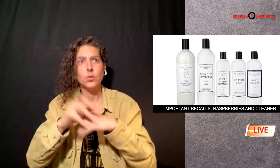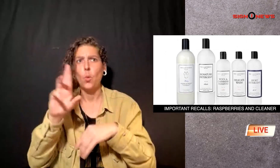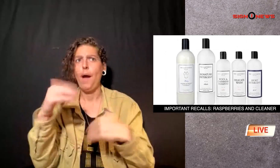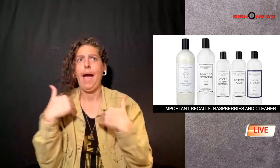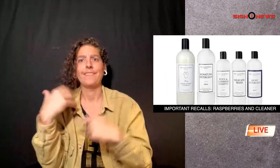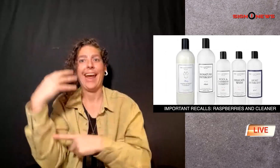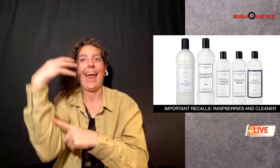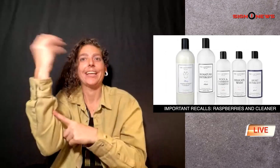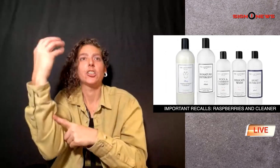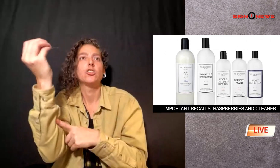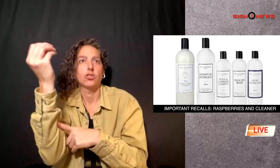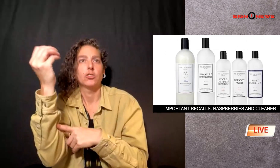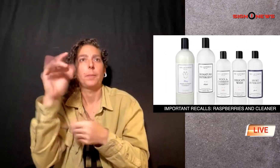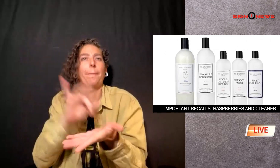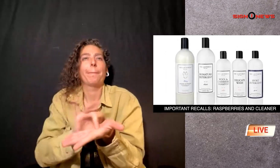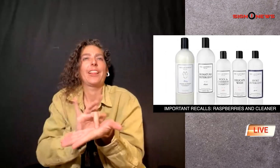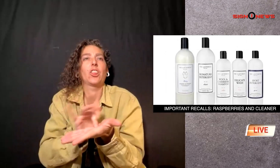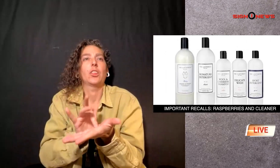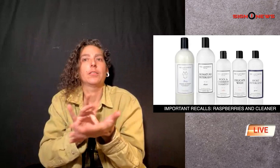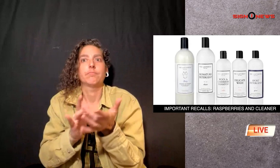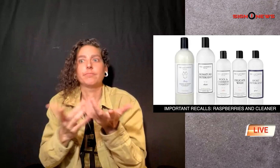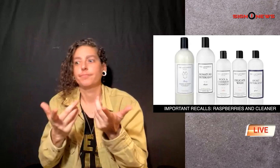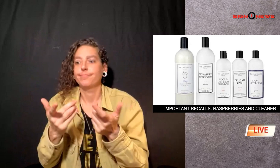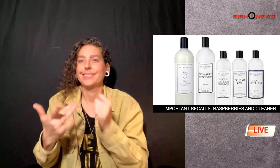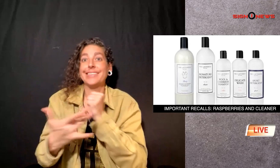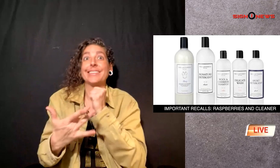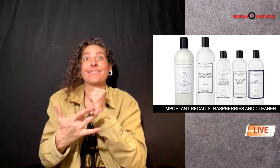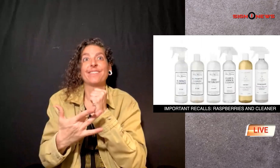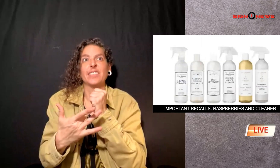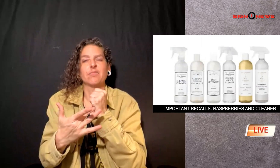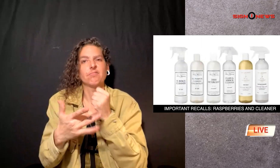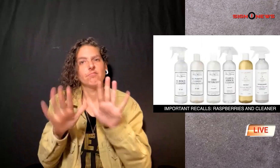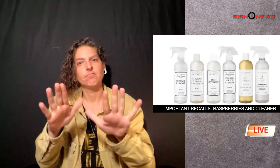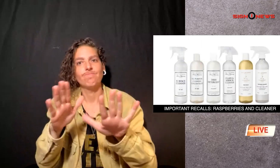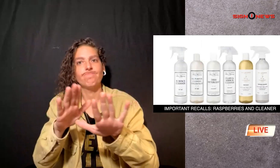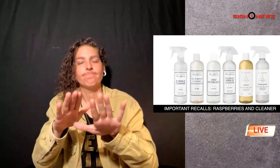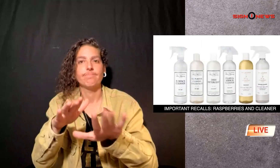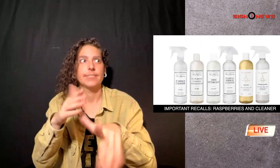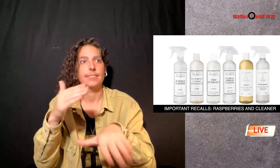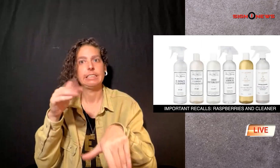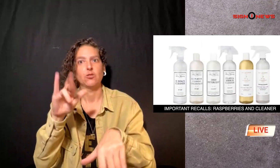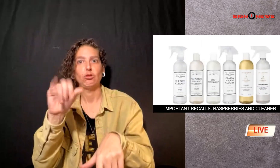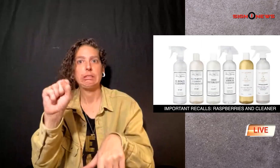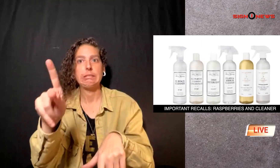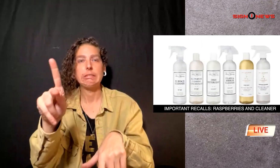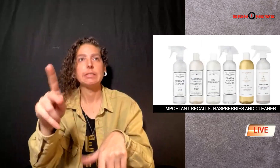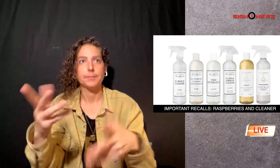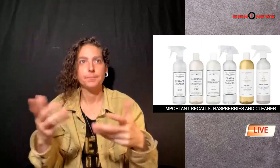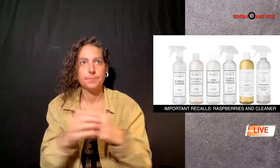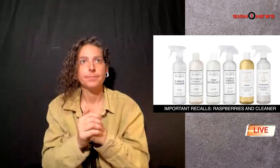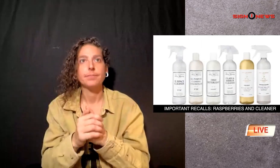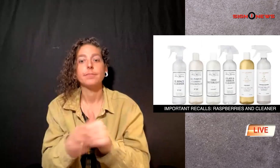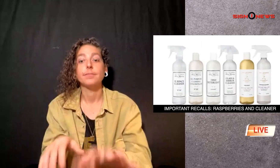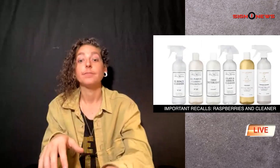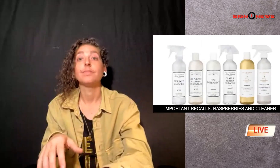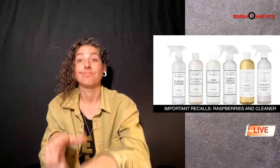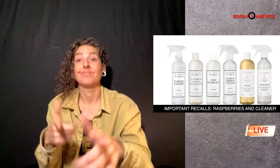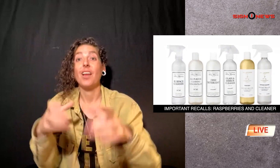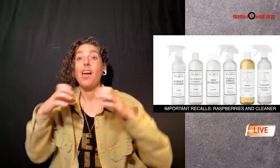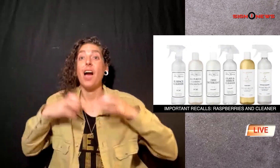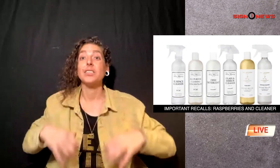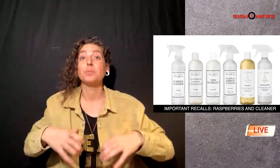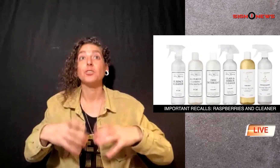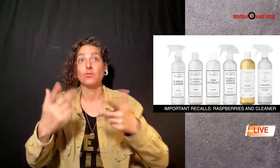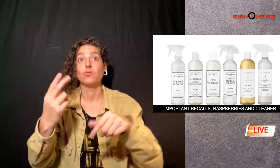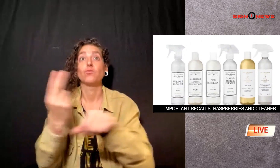or who have external medical devices are most at risk consumers are urged to immediately